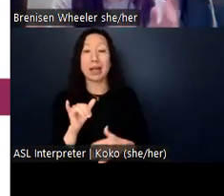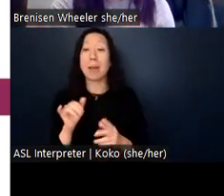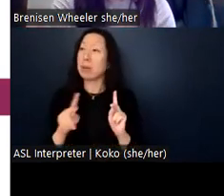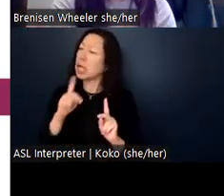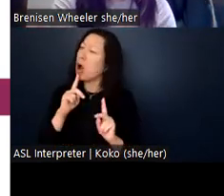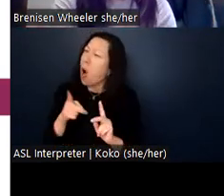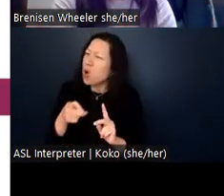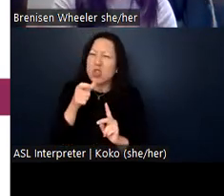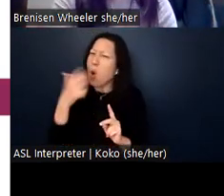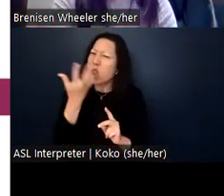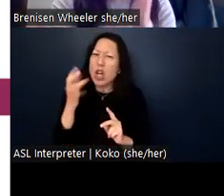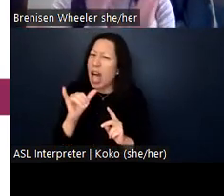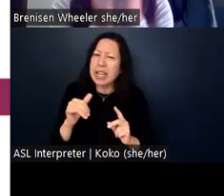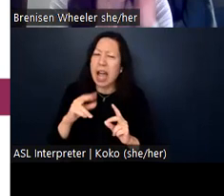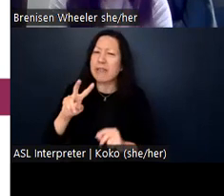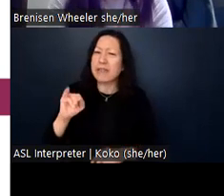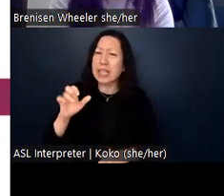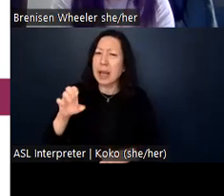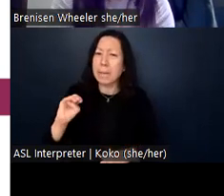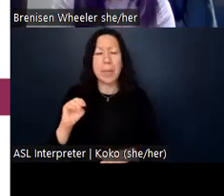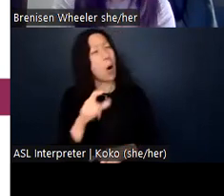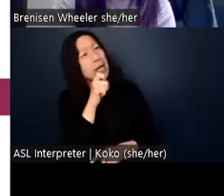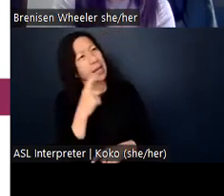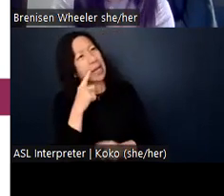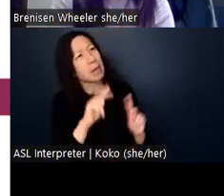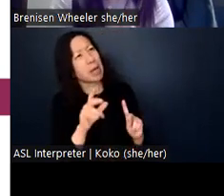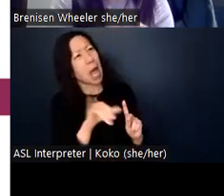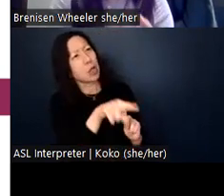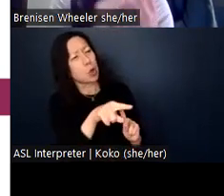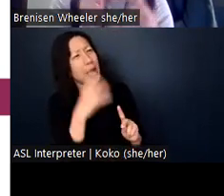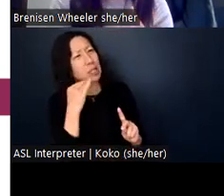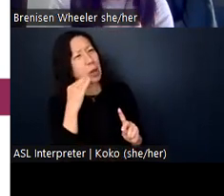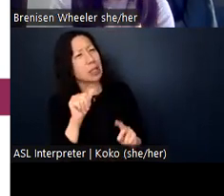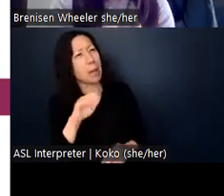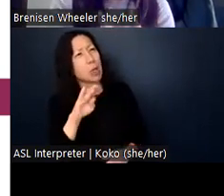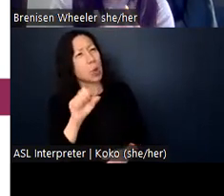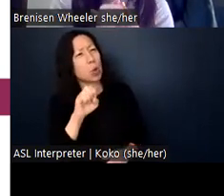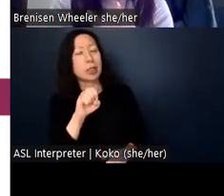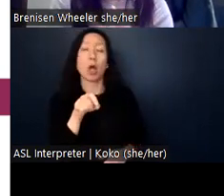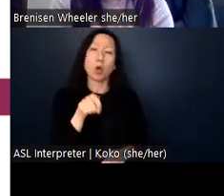abuse or well you're so intelligent and independent. 12:58:55 We know for a fact that the vast